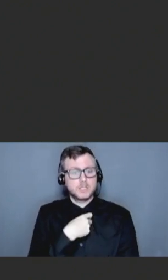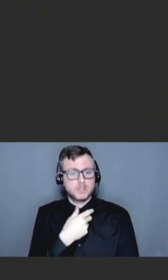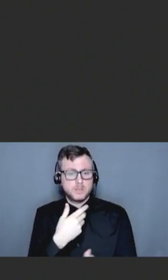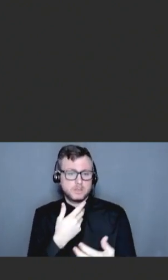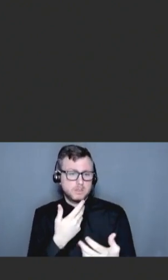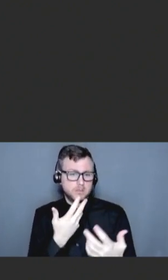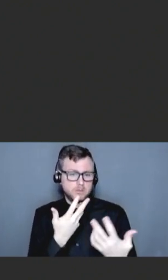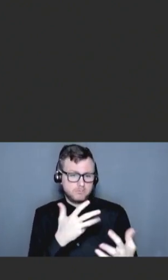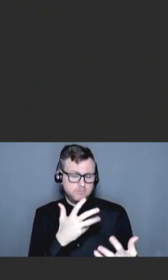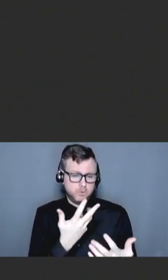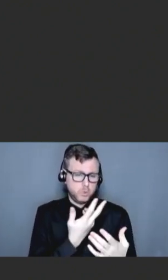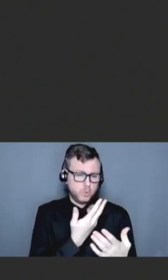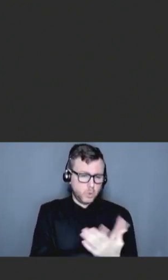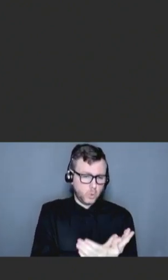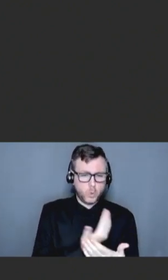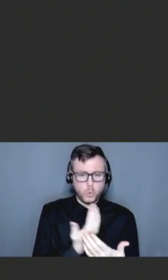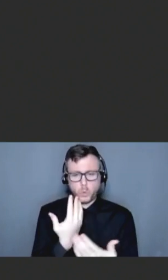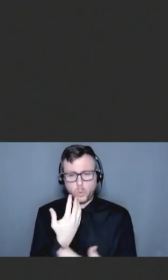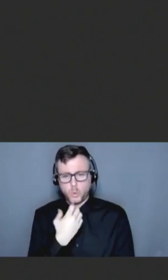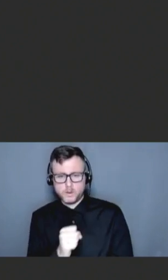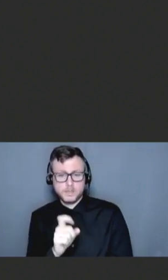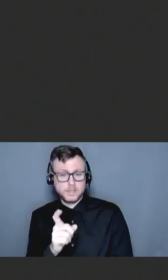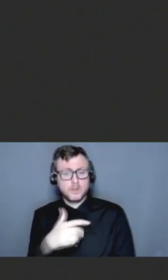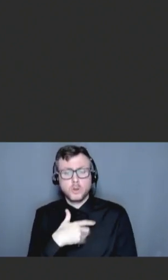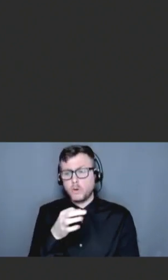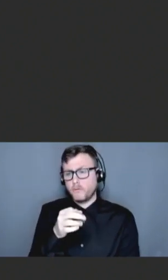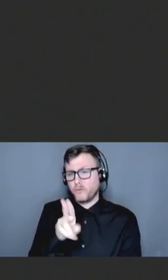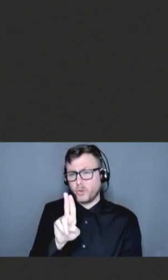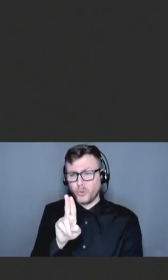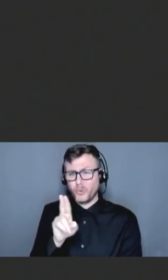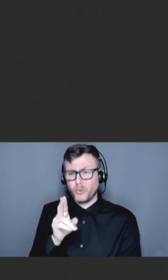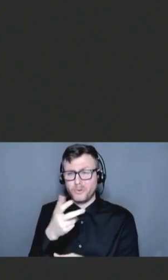agree. The pertussis vaccine, flu vaccine, those that need some improvement. Hopefully some of